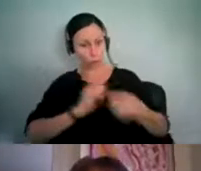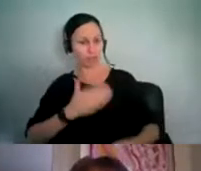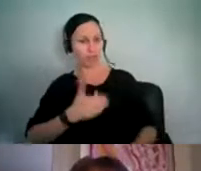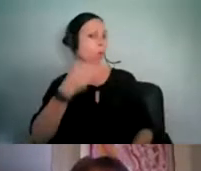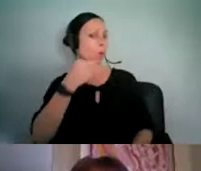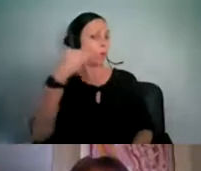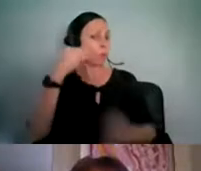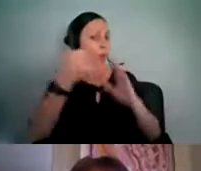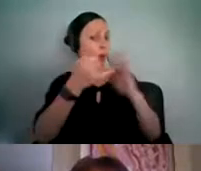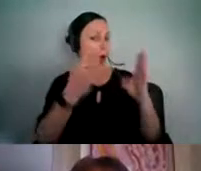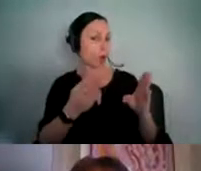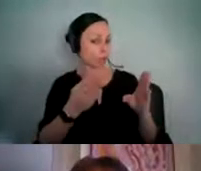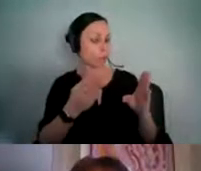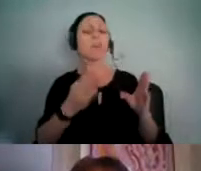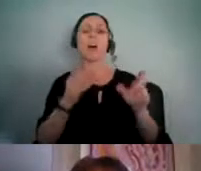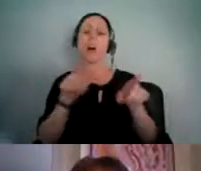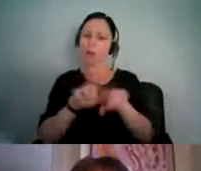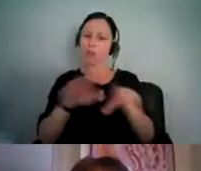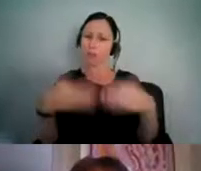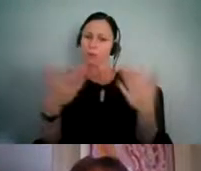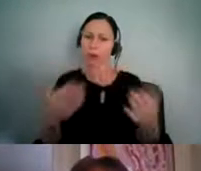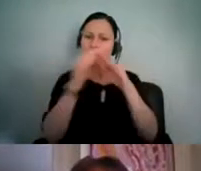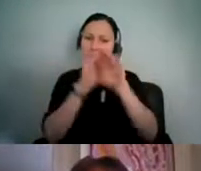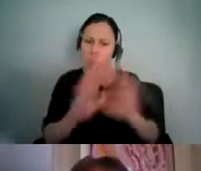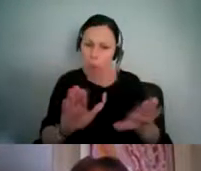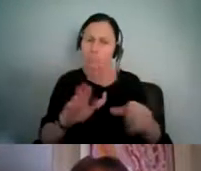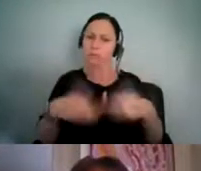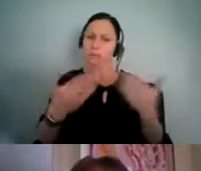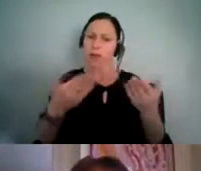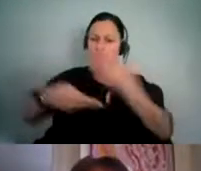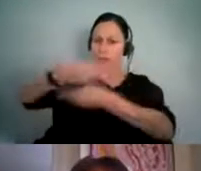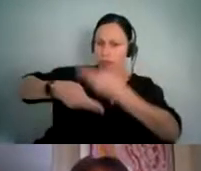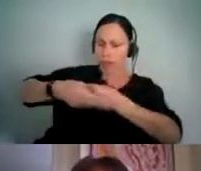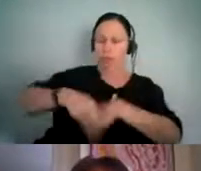but provides that diplomacy and that exchange. Furthermore, the role and responsibility